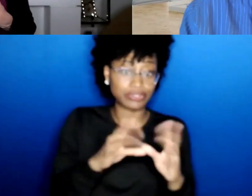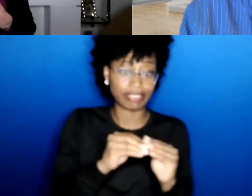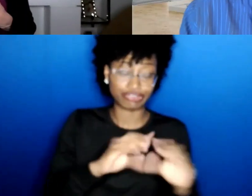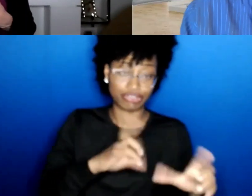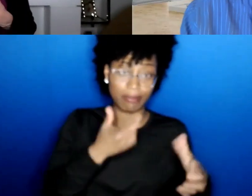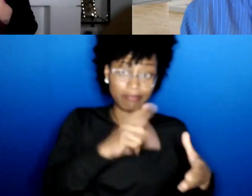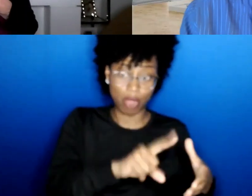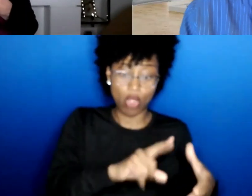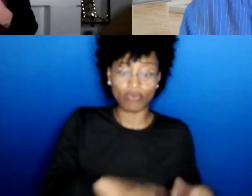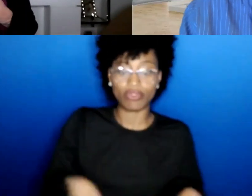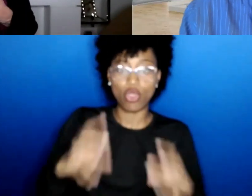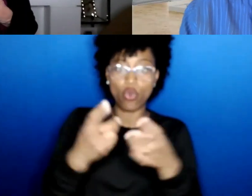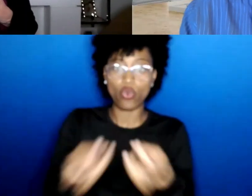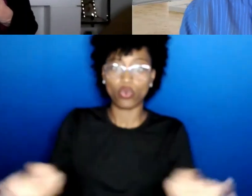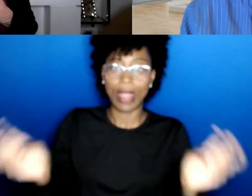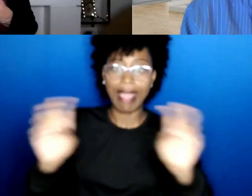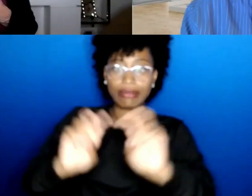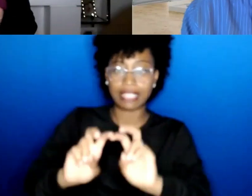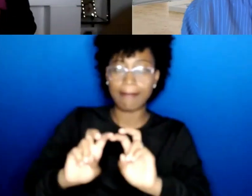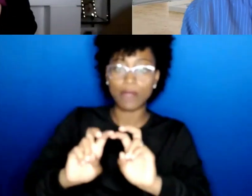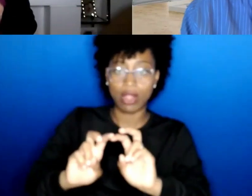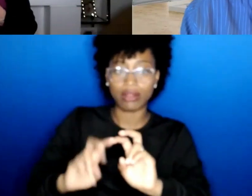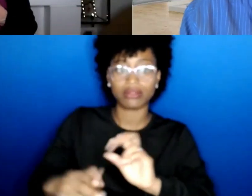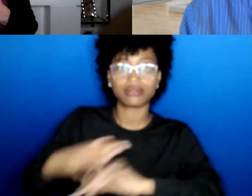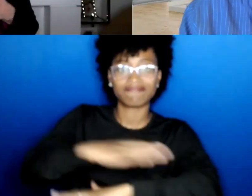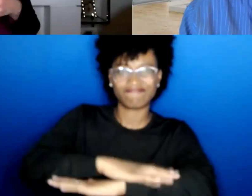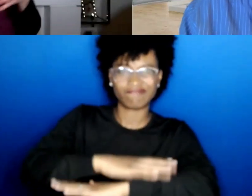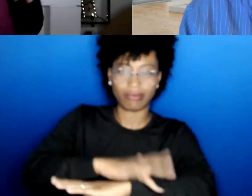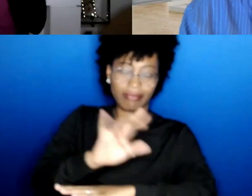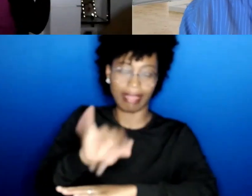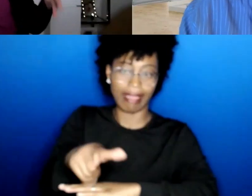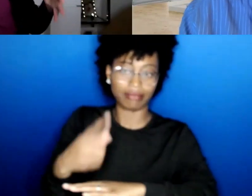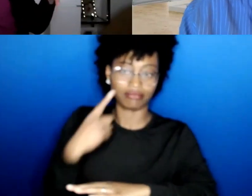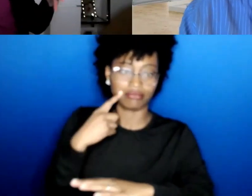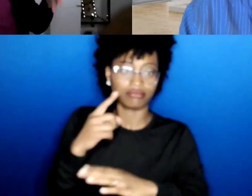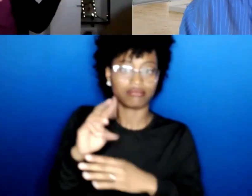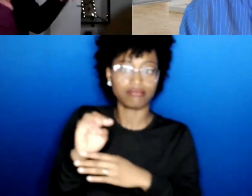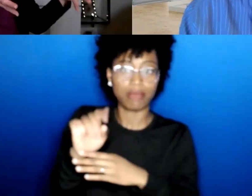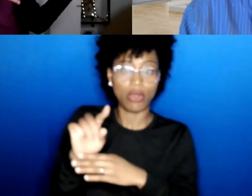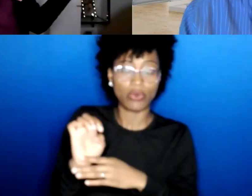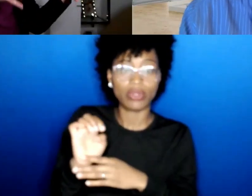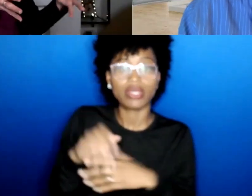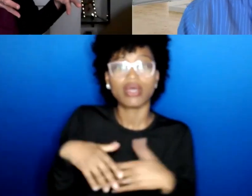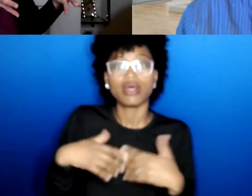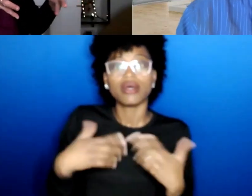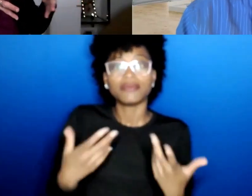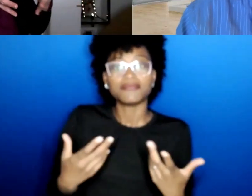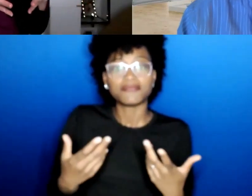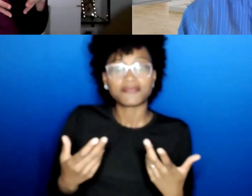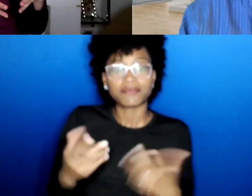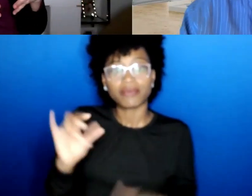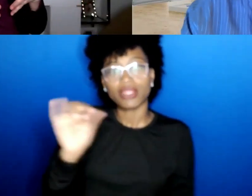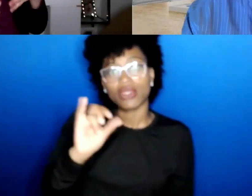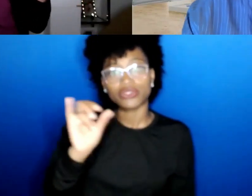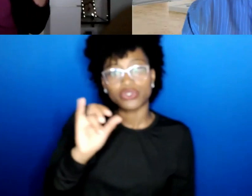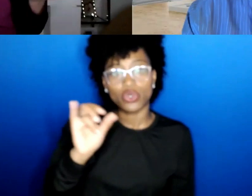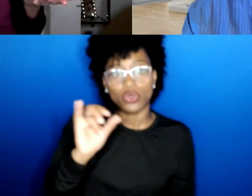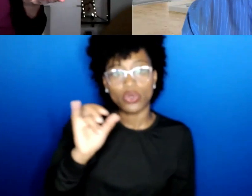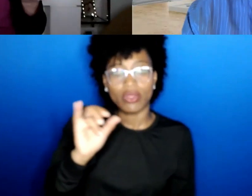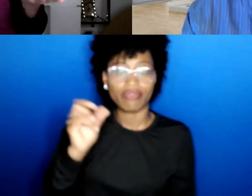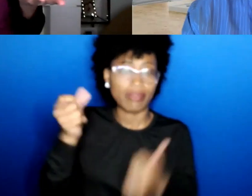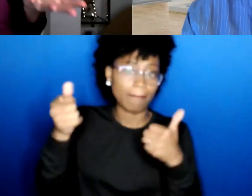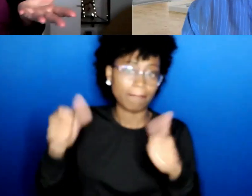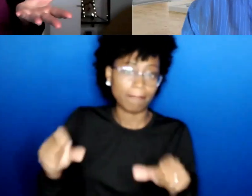mode, or the poster mode in a live session 06:25:21 where you will be experiencing, essentially